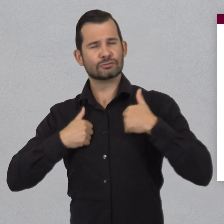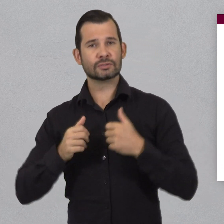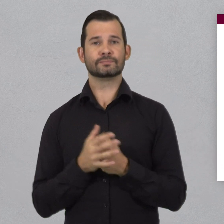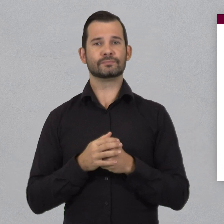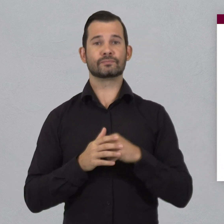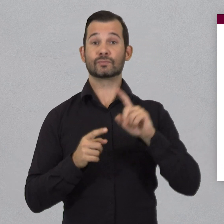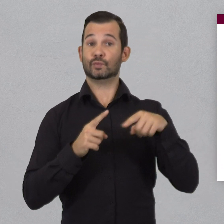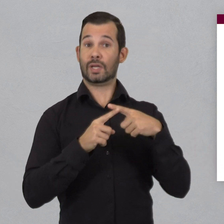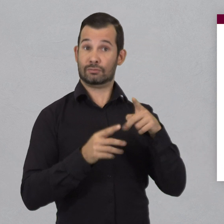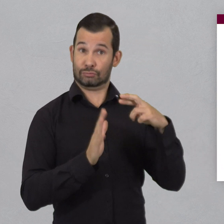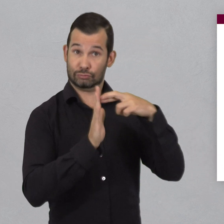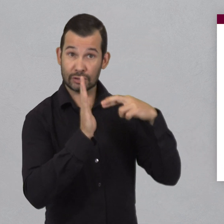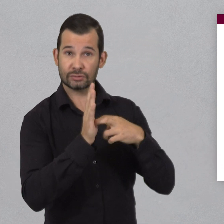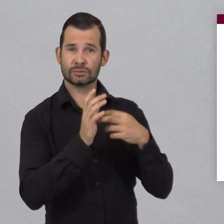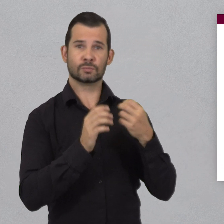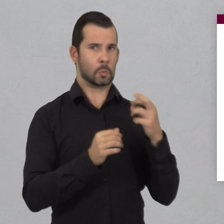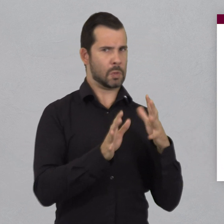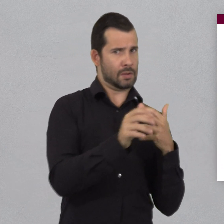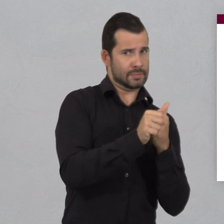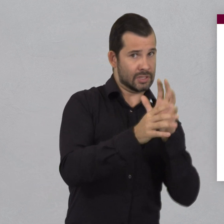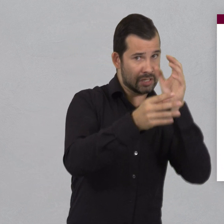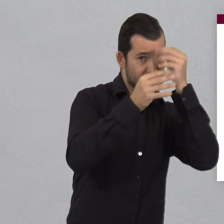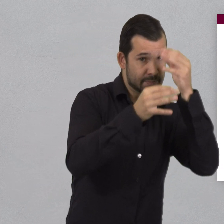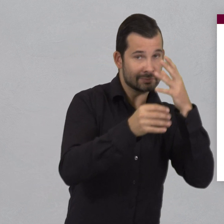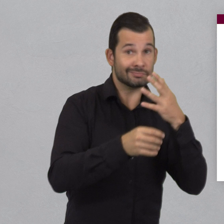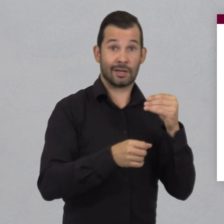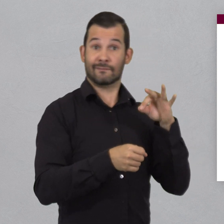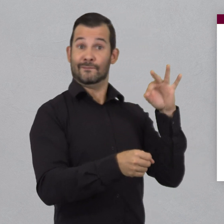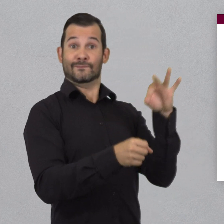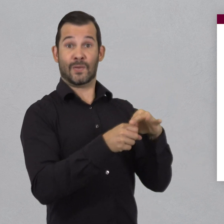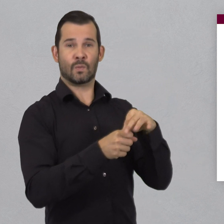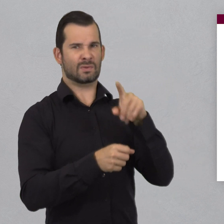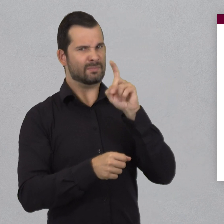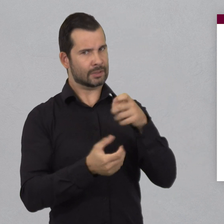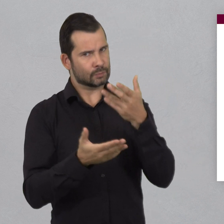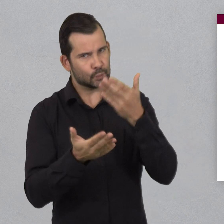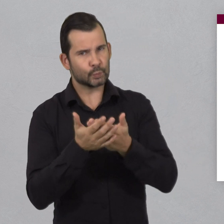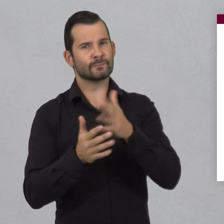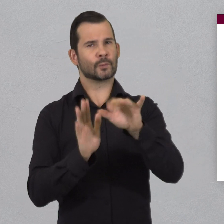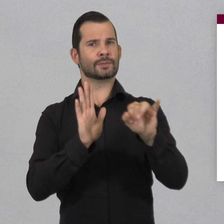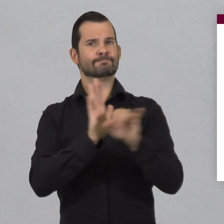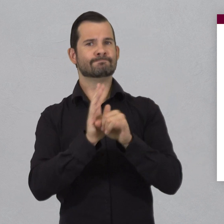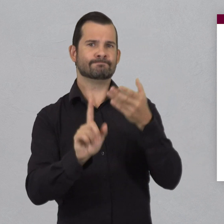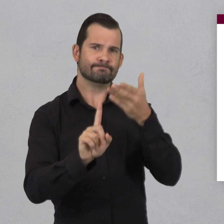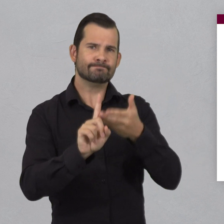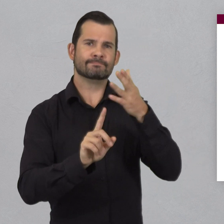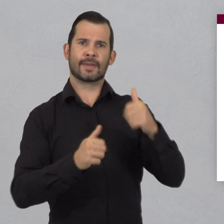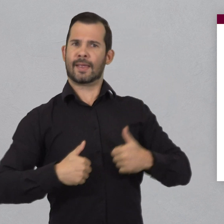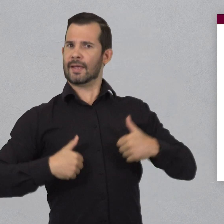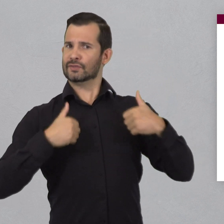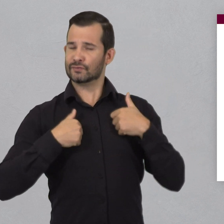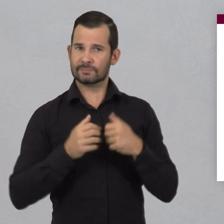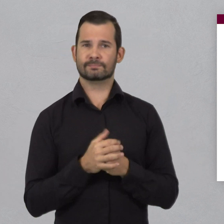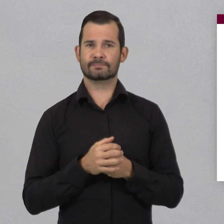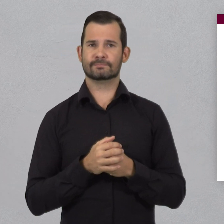When you register (or update your information) and vote, you must prove your identity and address.